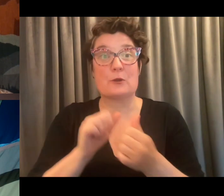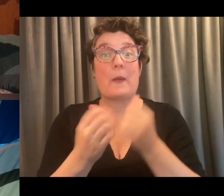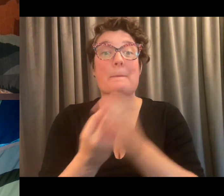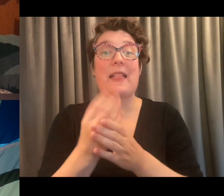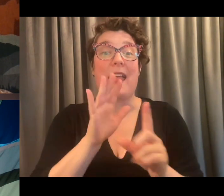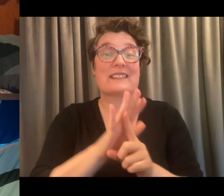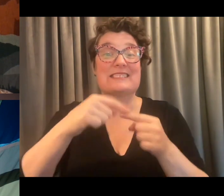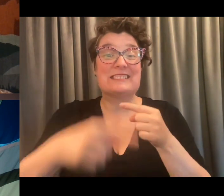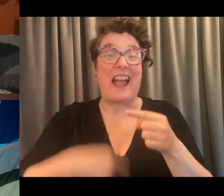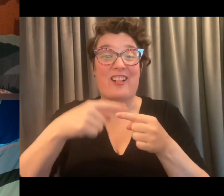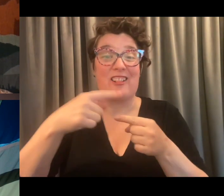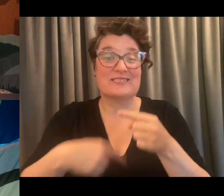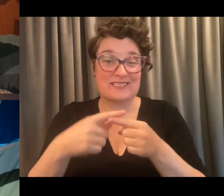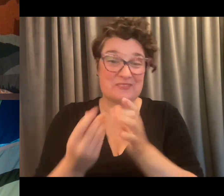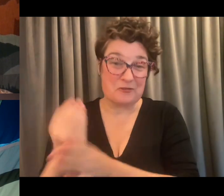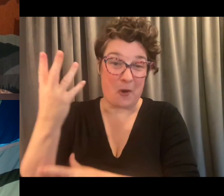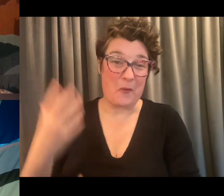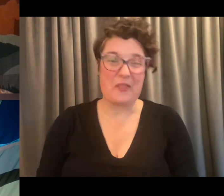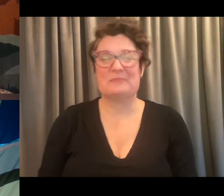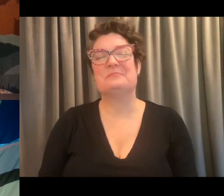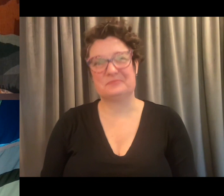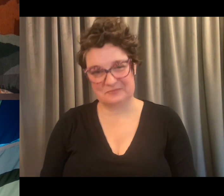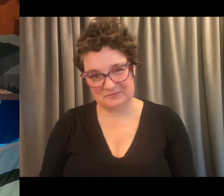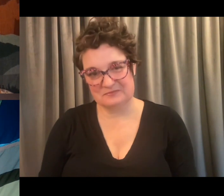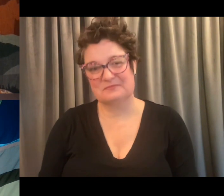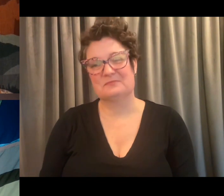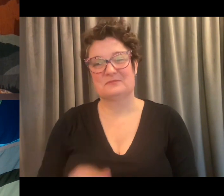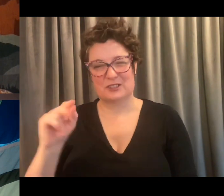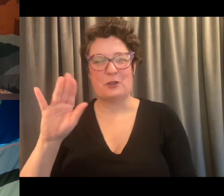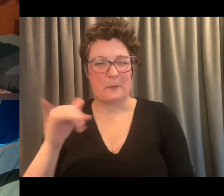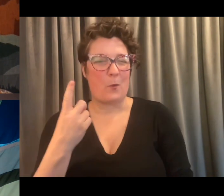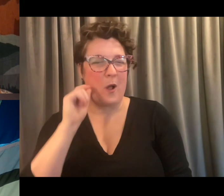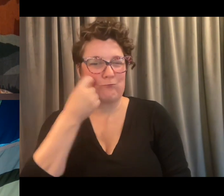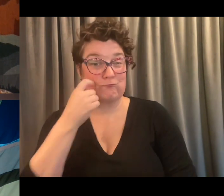Well, so one of the cool things about Shavuot too is like, it's a holiday that